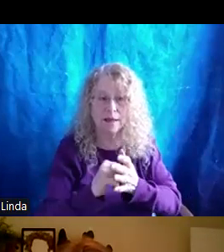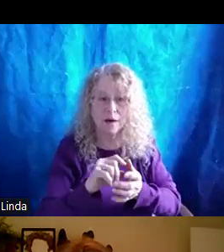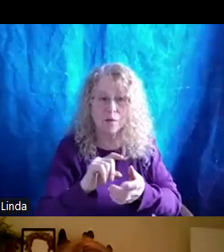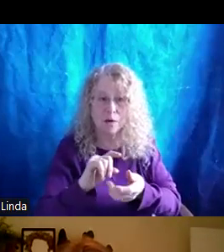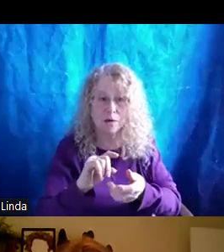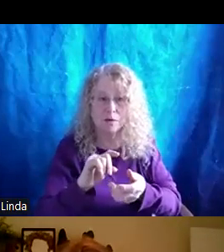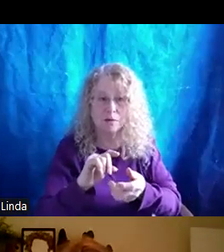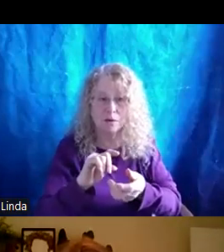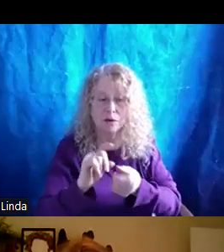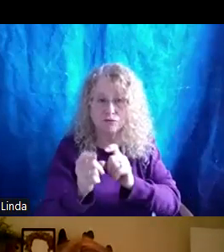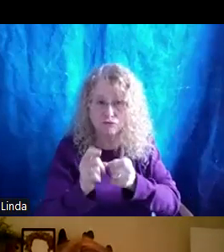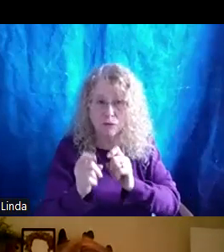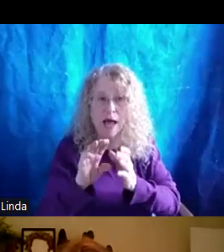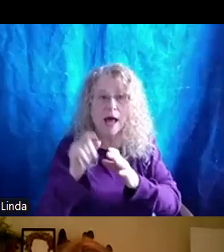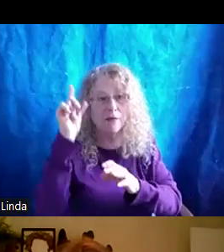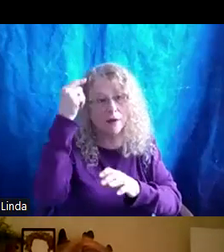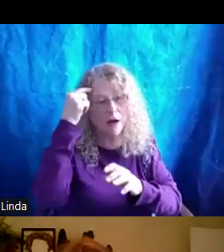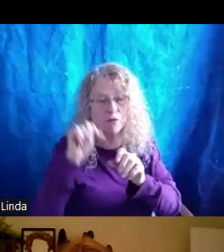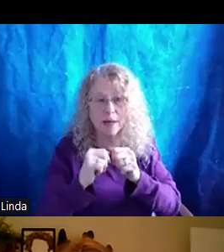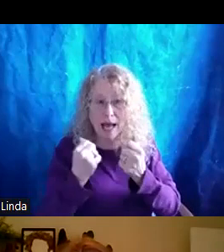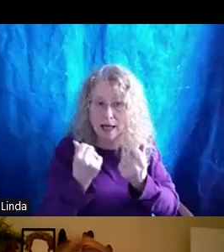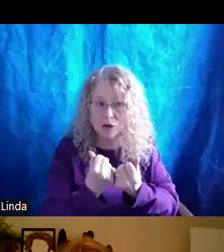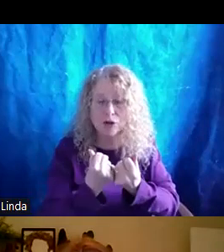AGENCIES AND IMPROVE THE LIVES OF FAMILIES AND CHILDREN IN OREGON.